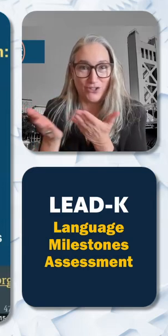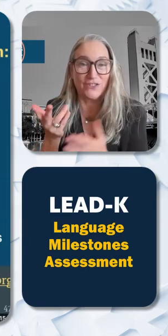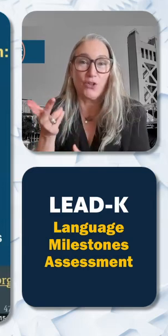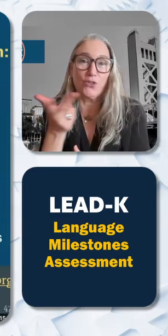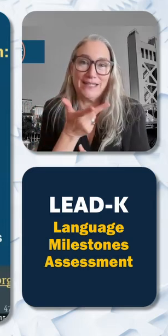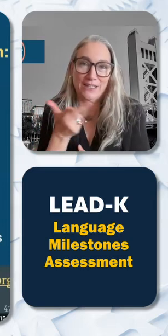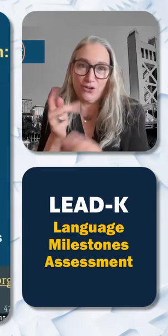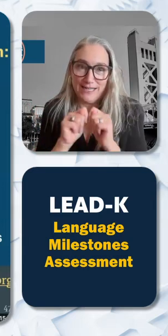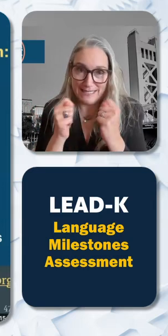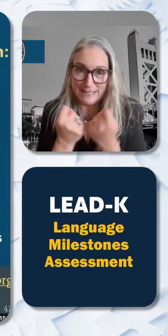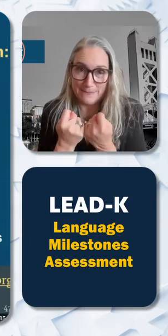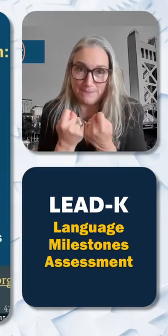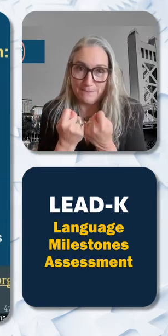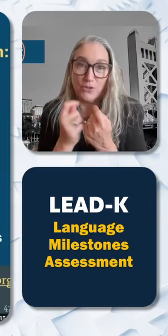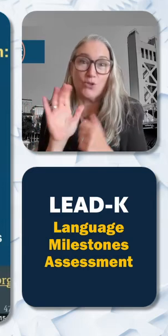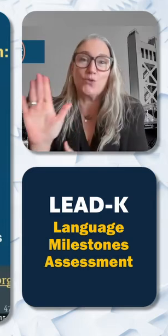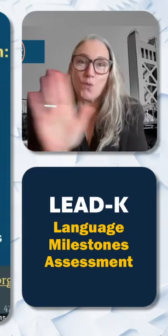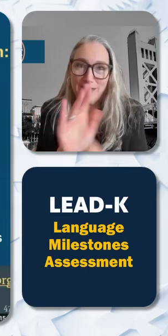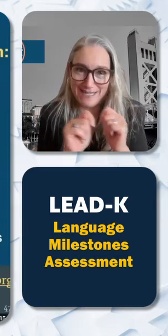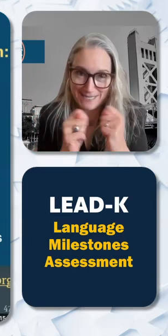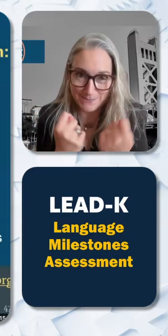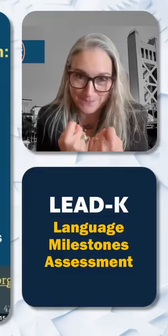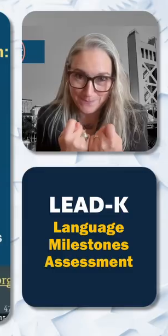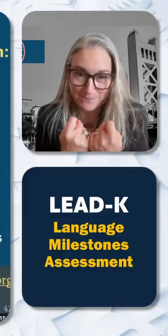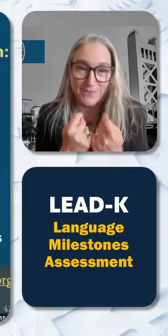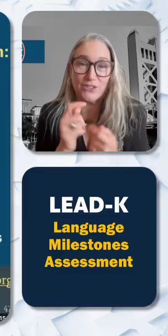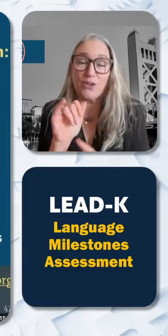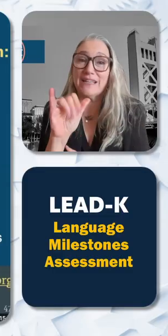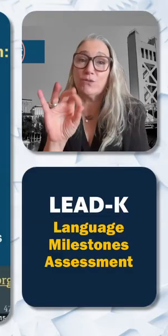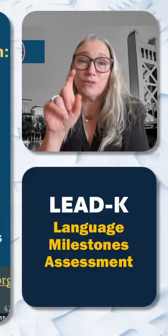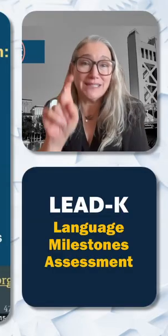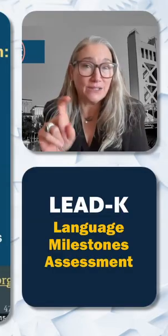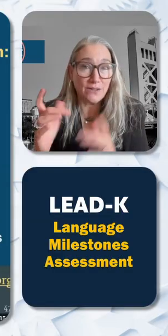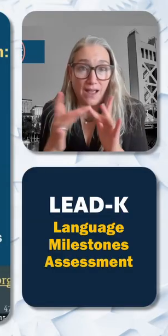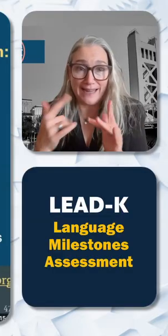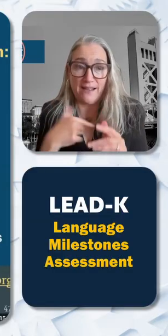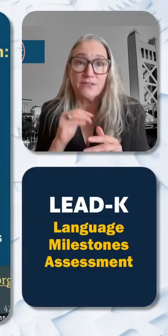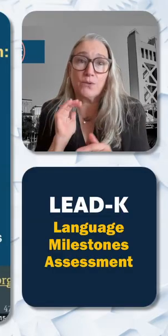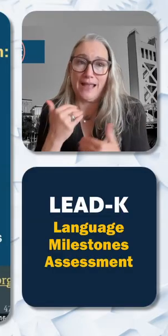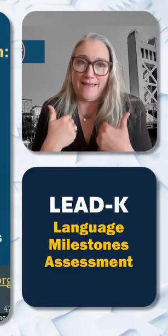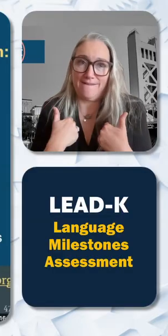Cheryl Bella is the coordinator, and we all act as a team, and we are your team.